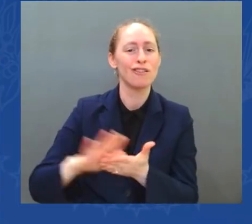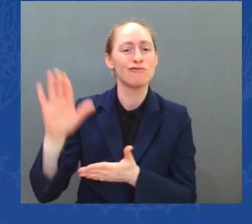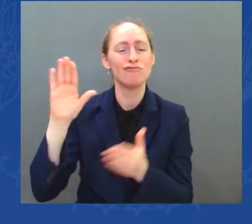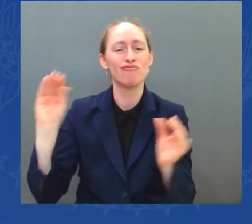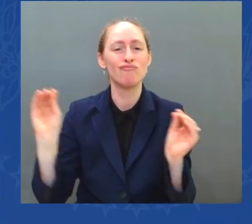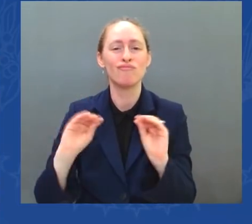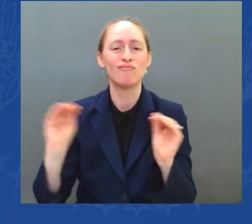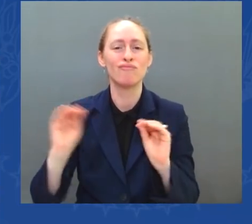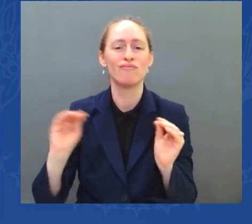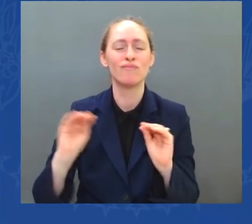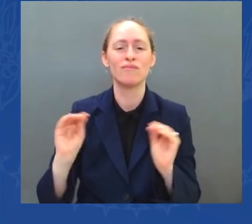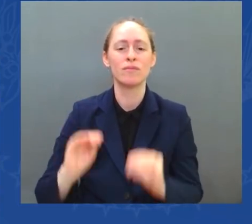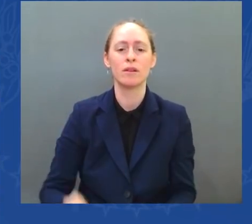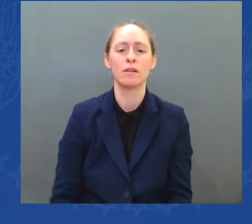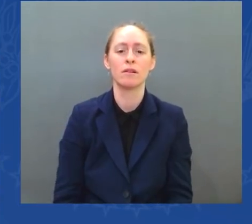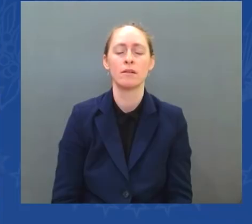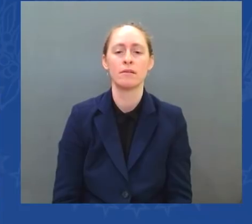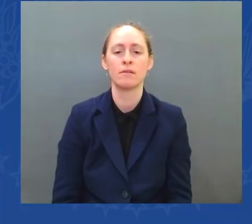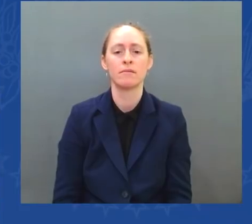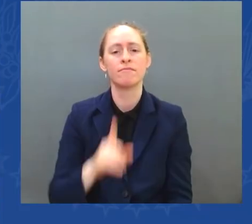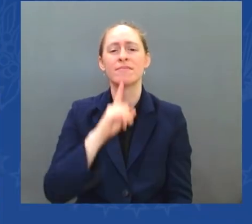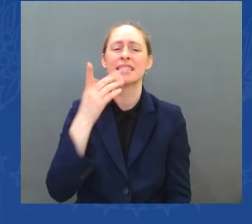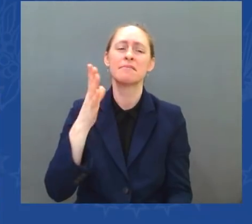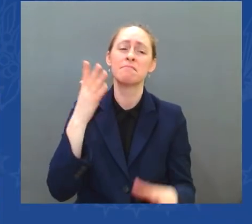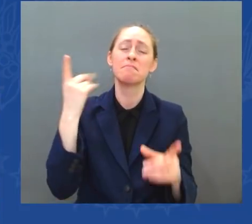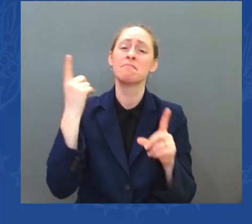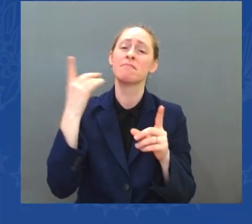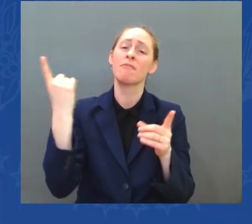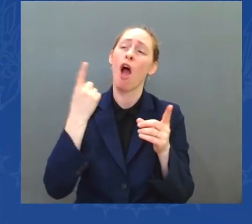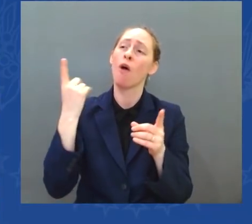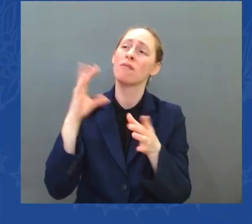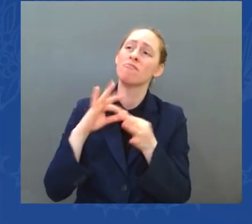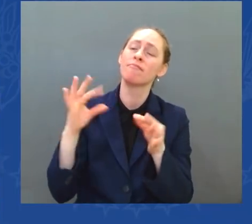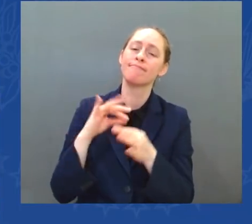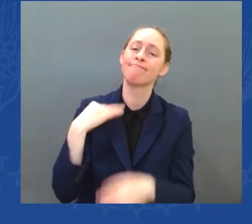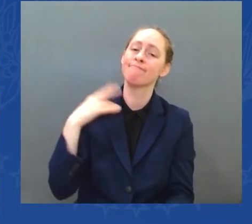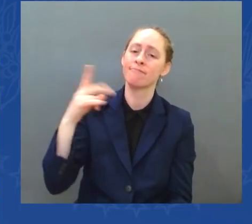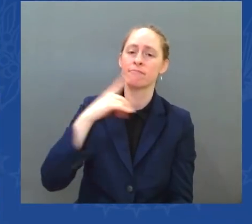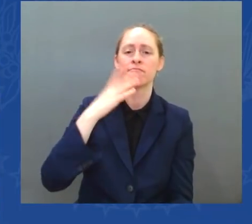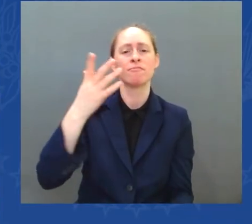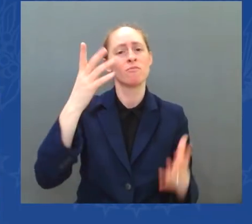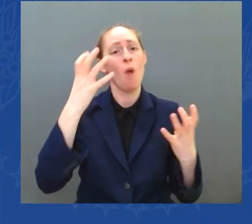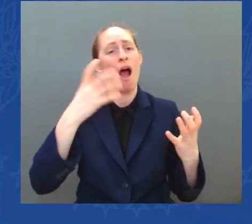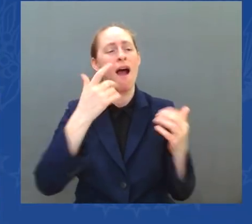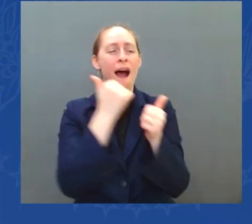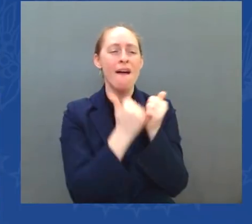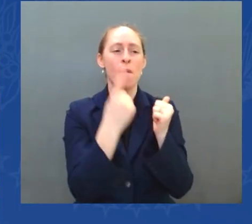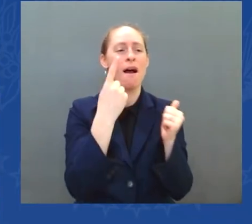Just a little bit of breathing room. I was raised in a three bedroom, split-level home when we moved down to Delaware